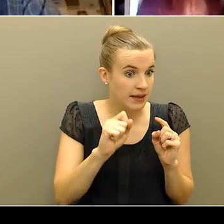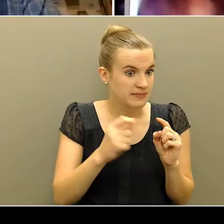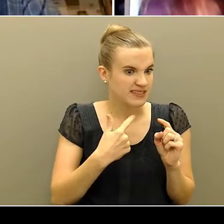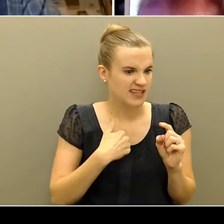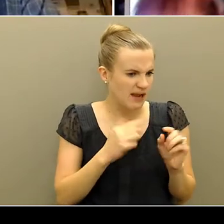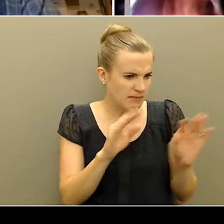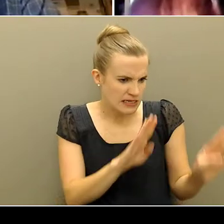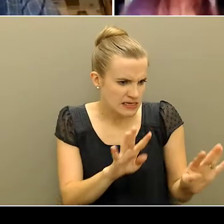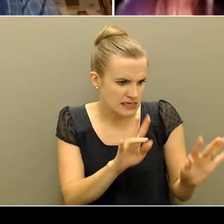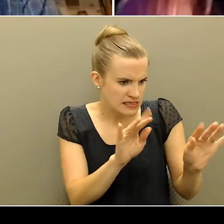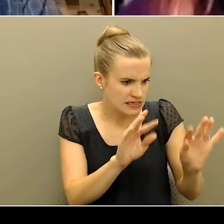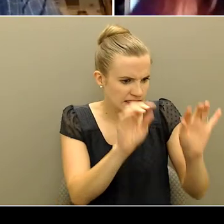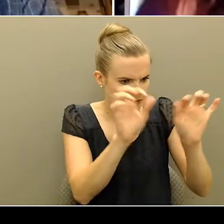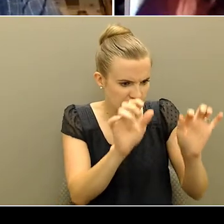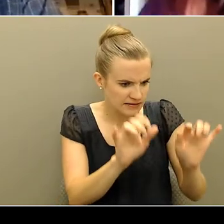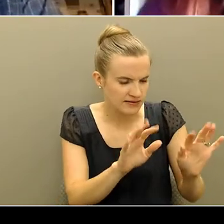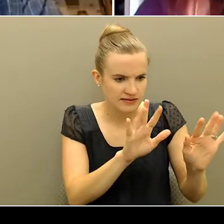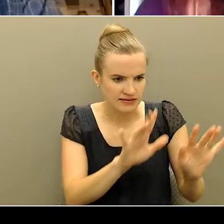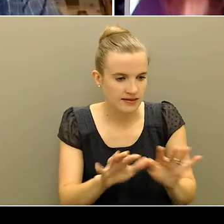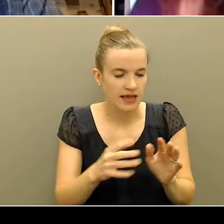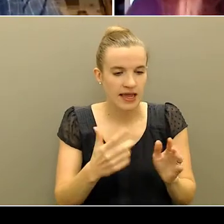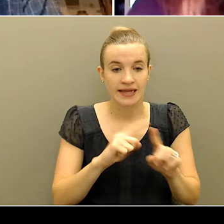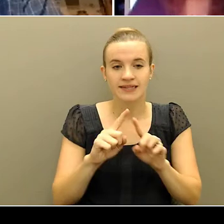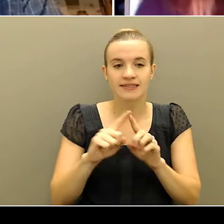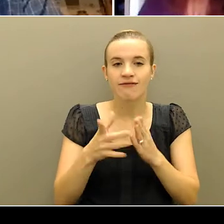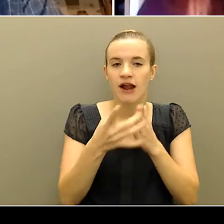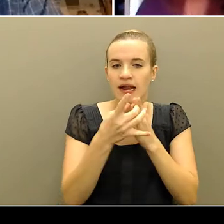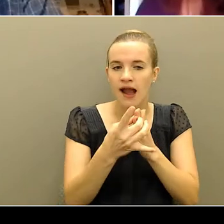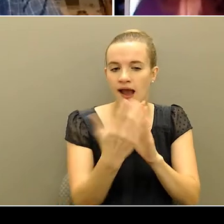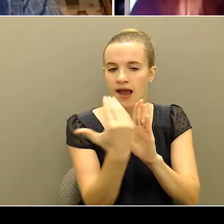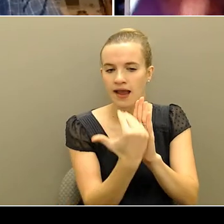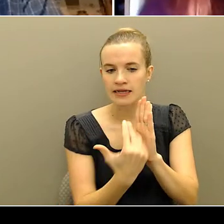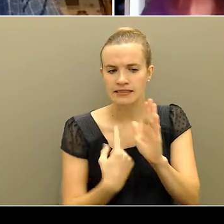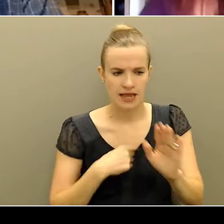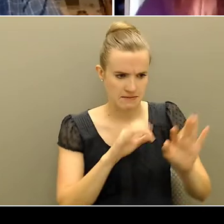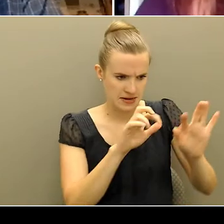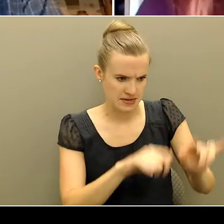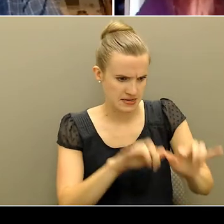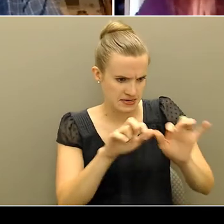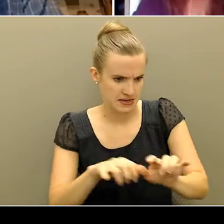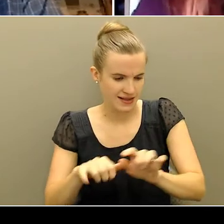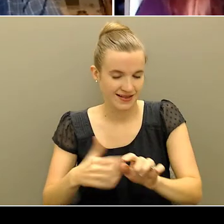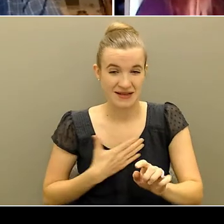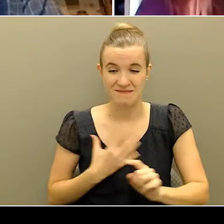at first just to get things organized and going in sections before even like